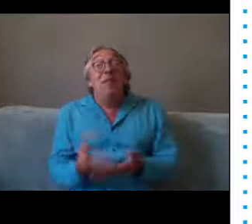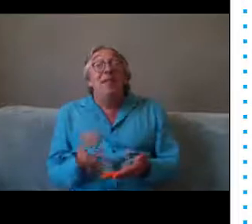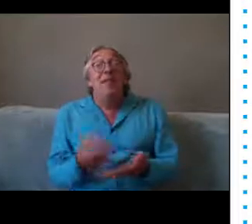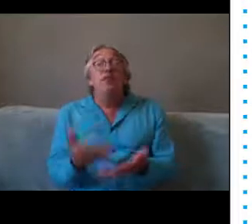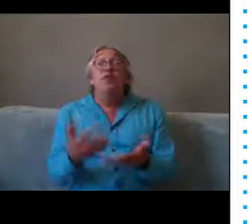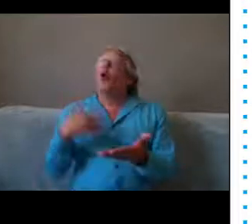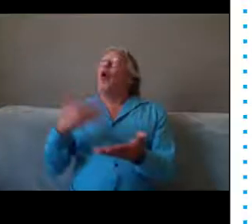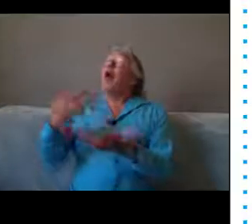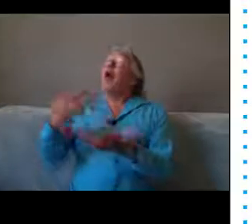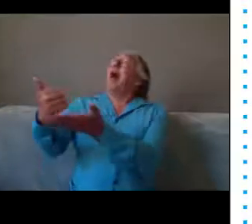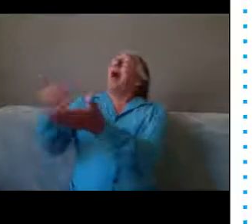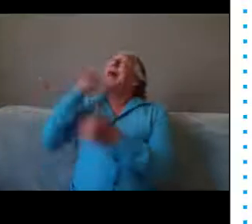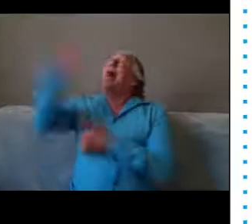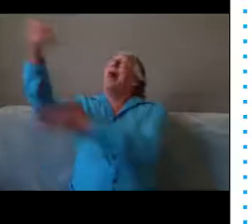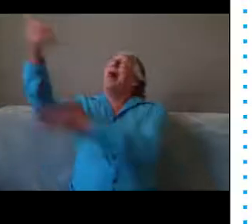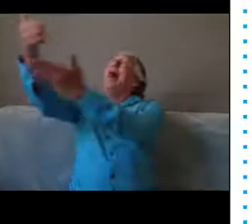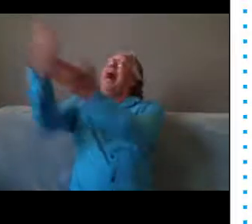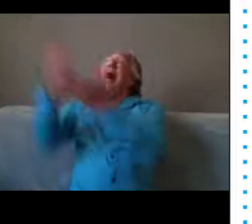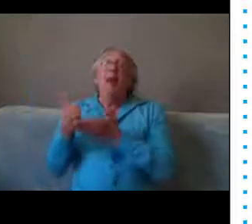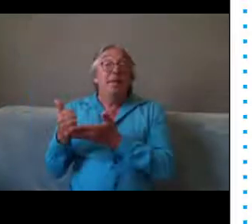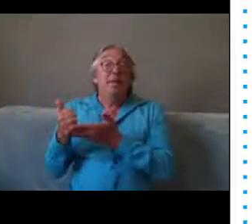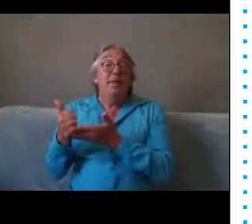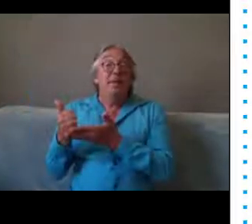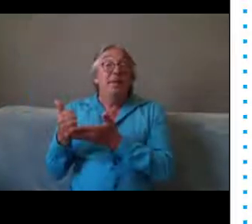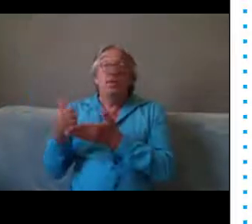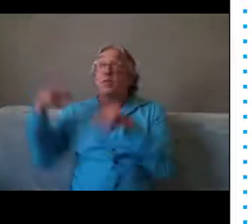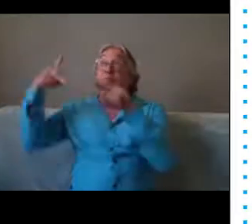also within our Directorate General.